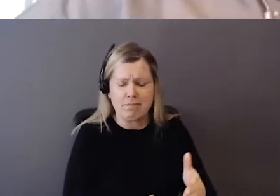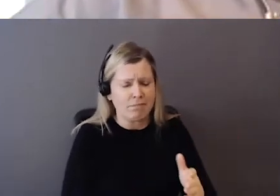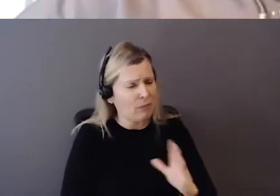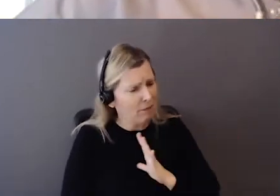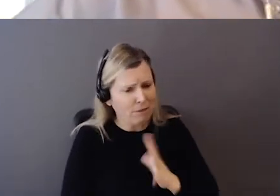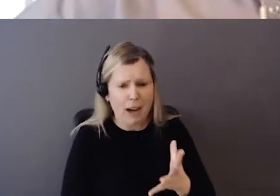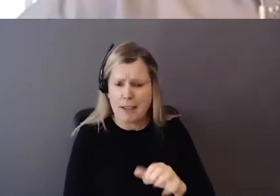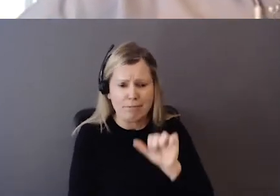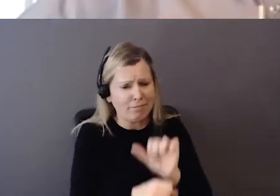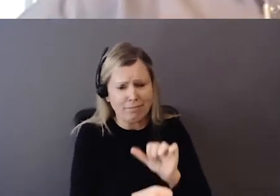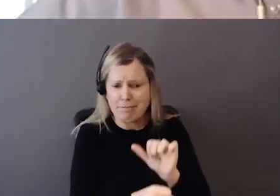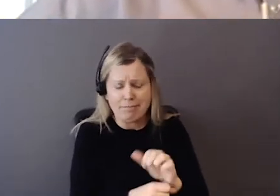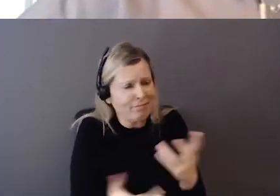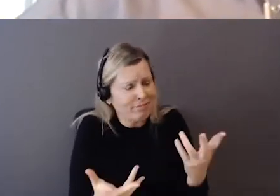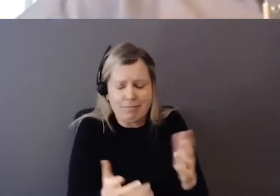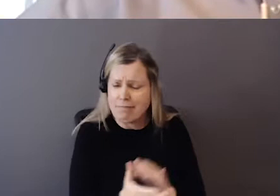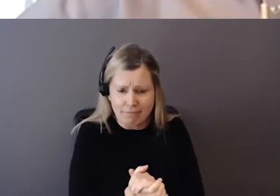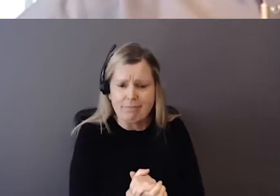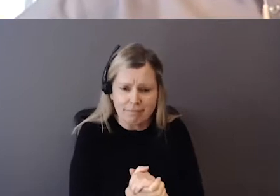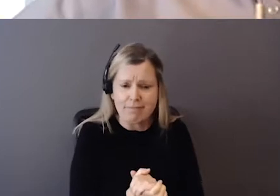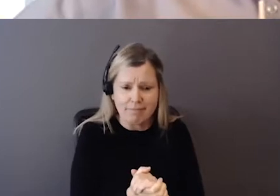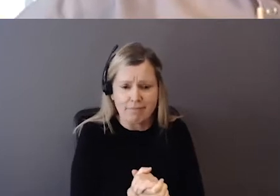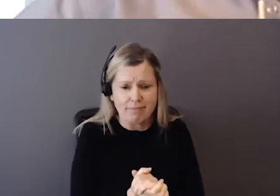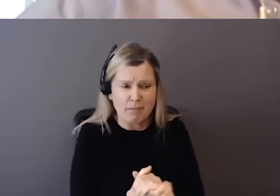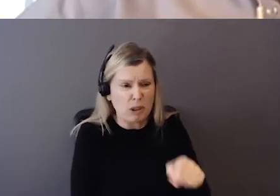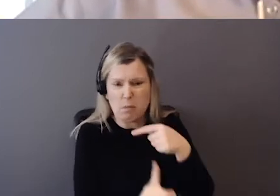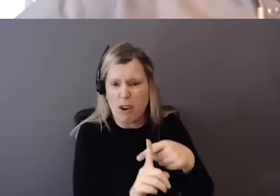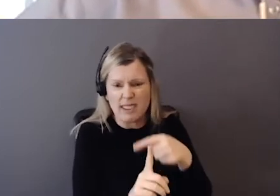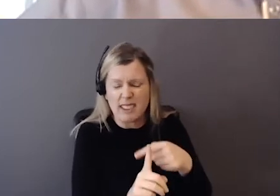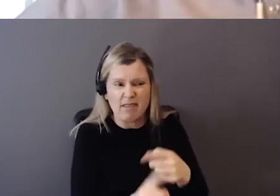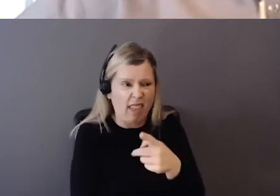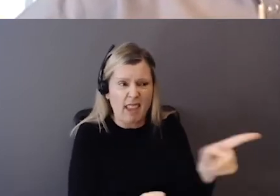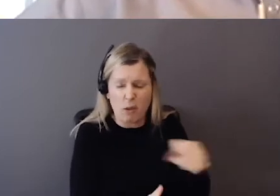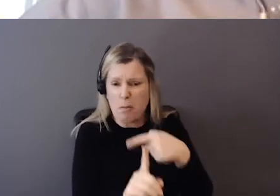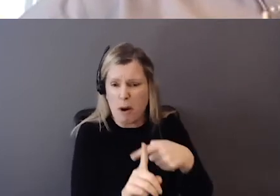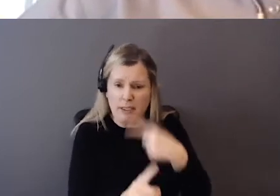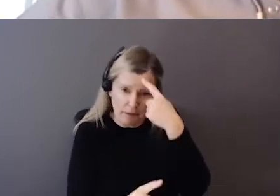I worked the most closely with, colleagues and supervisors, that was actually very positive.